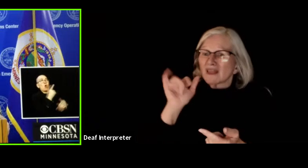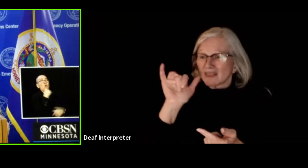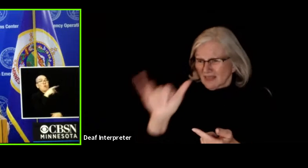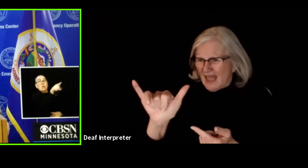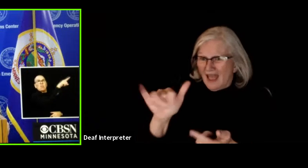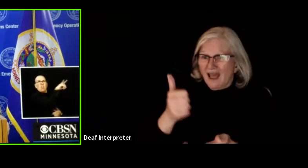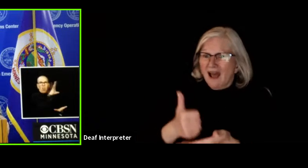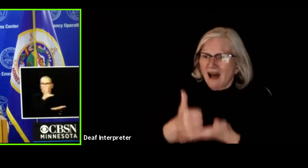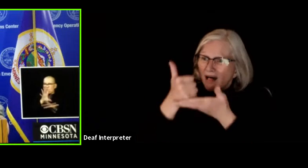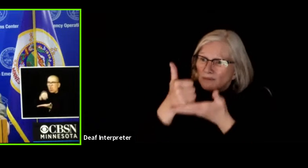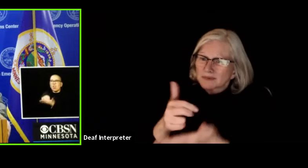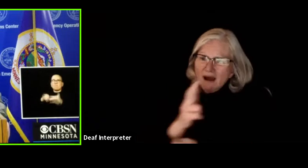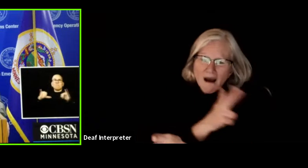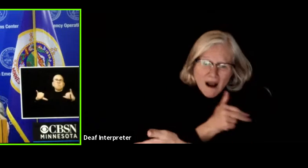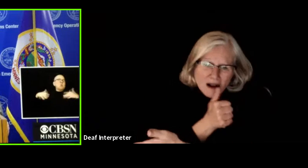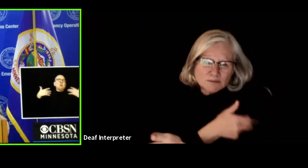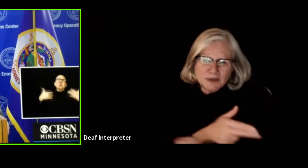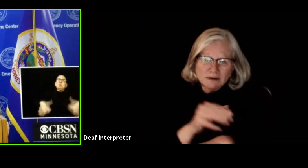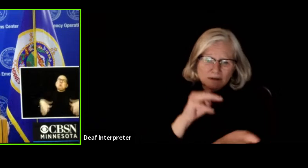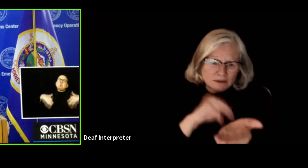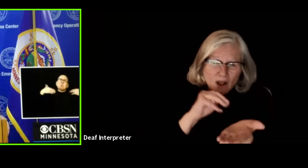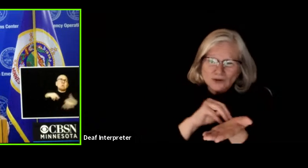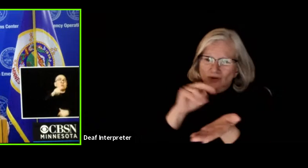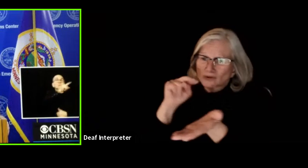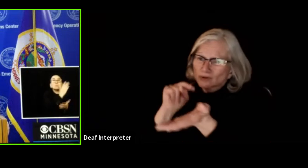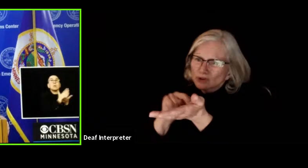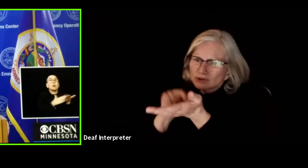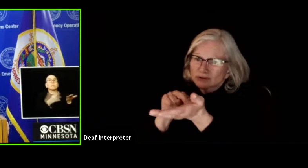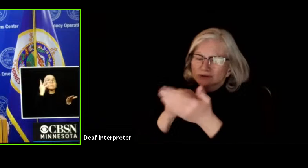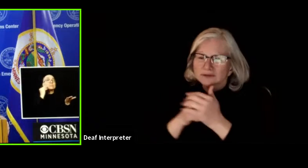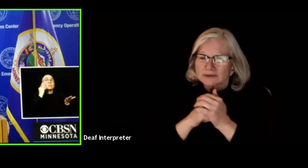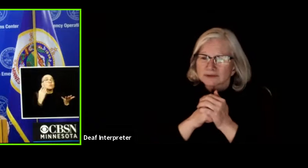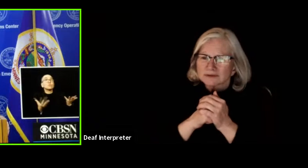THERE WERE SOME THAT HAD SERVED IN BATTLE FIELD HOSPITALS, HAD SERVED IN E.R.